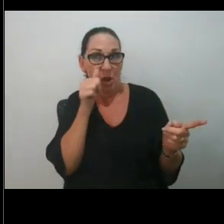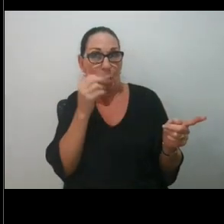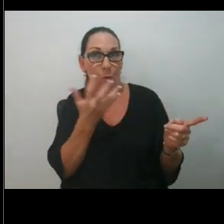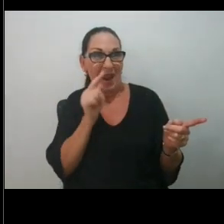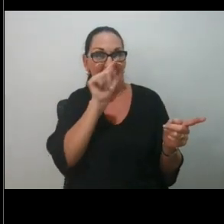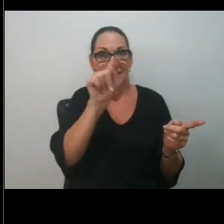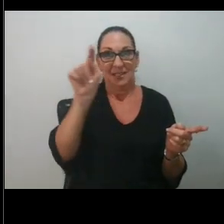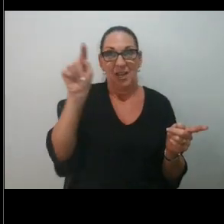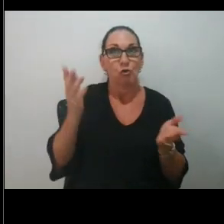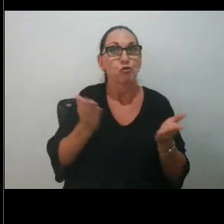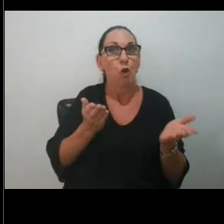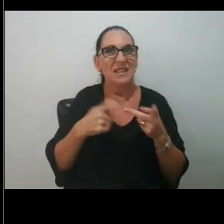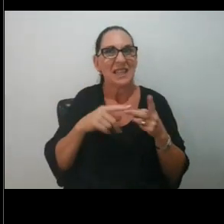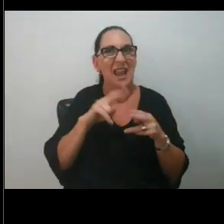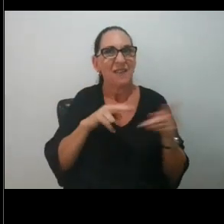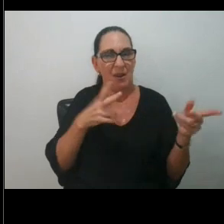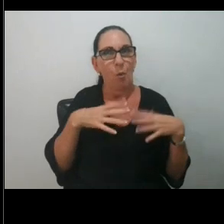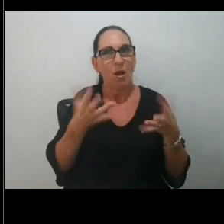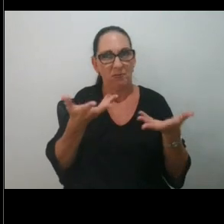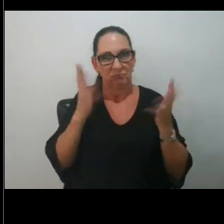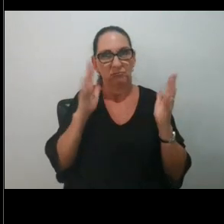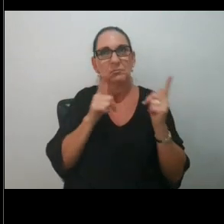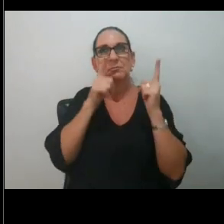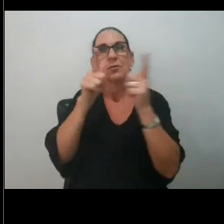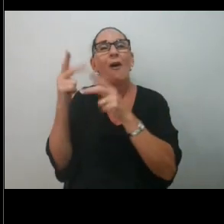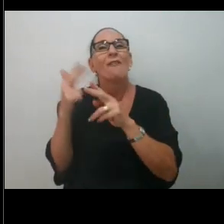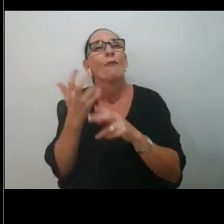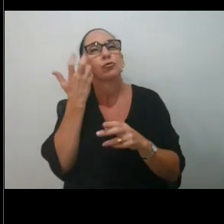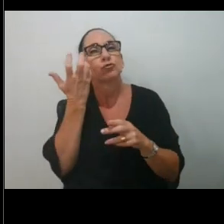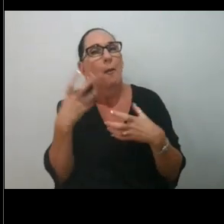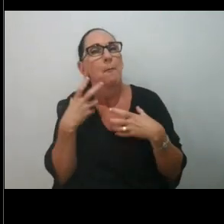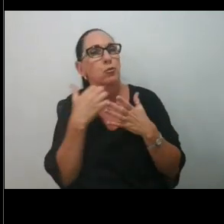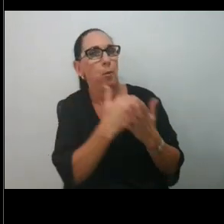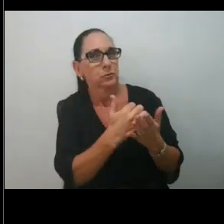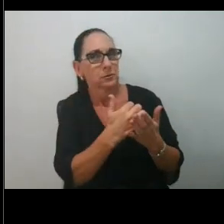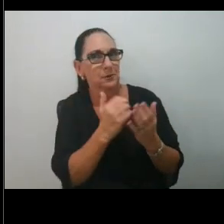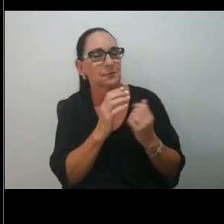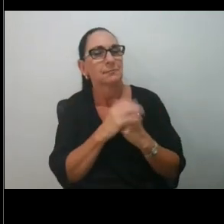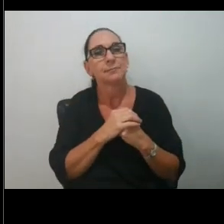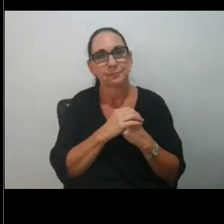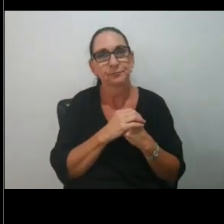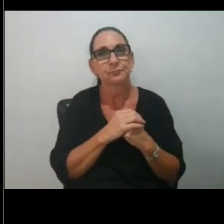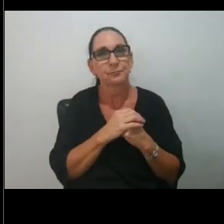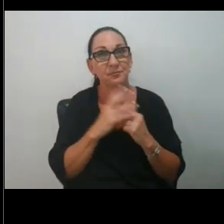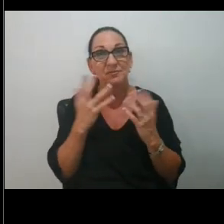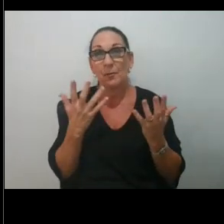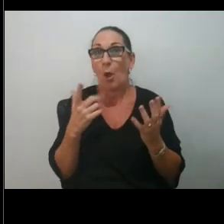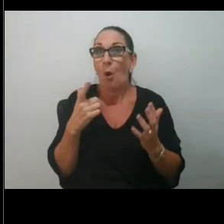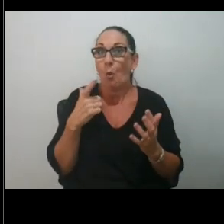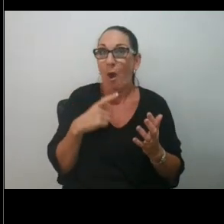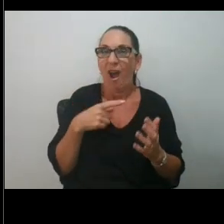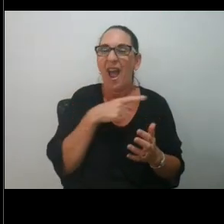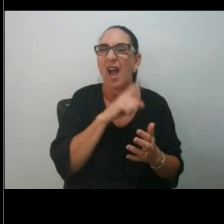to a substance use service provider in future um and um the reason why he didn't want to go to to